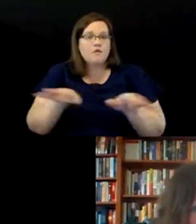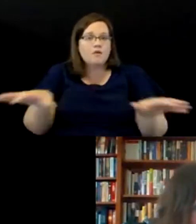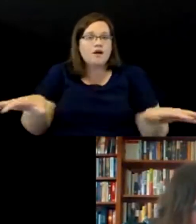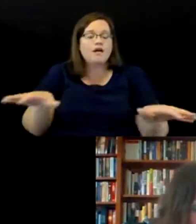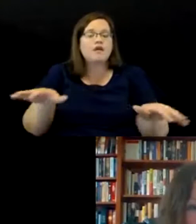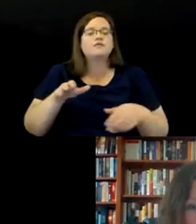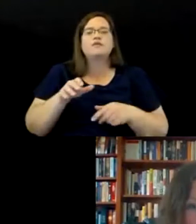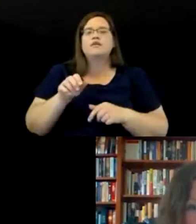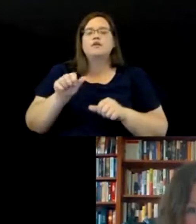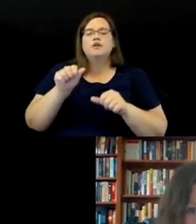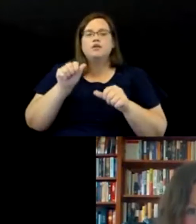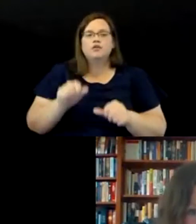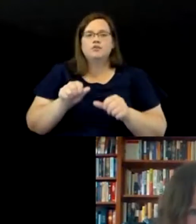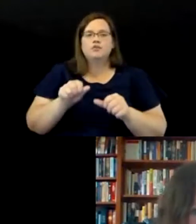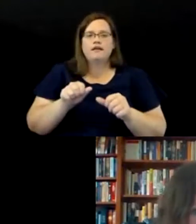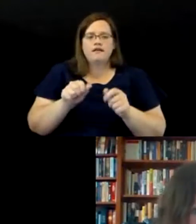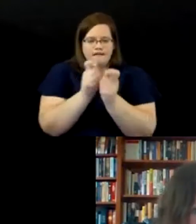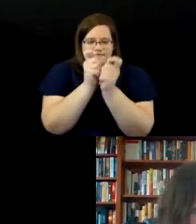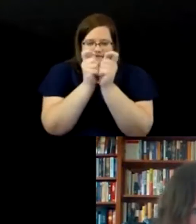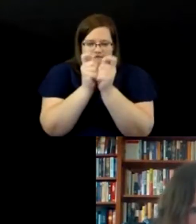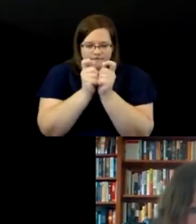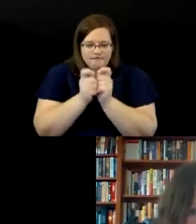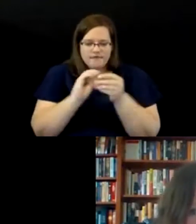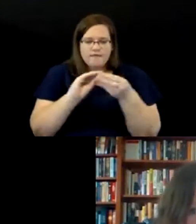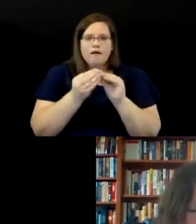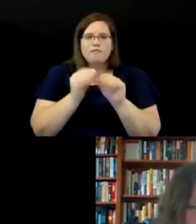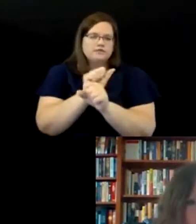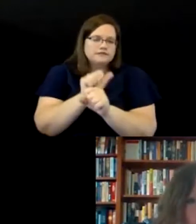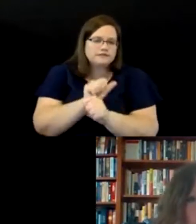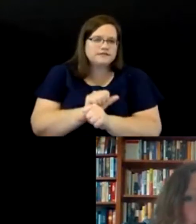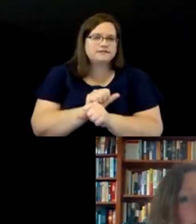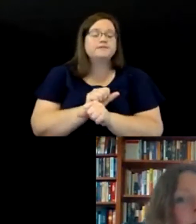dice it a number of different ways on that portal. And I'll also include a